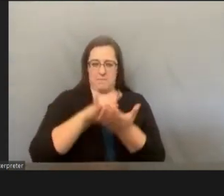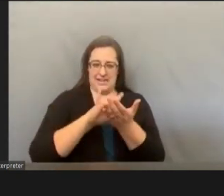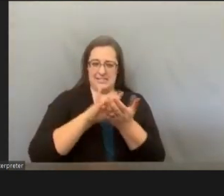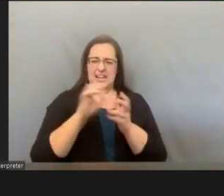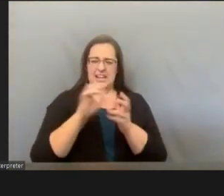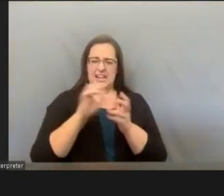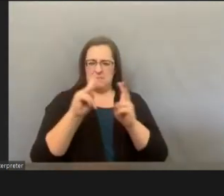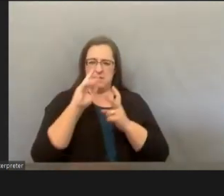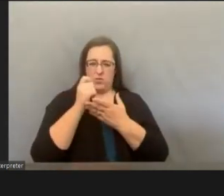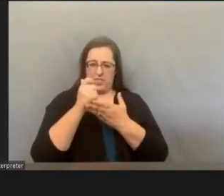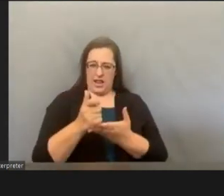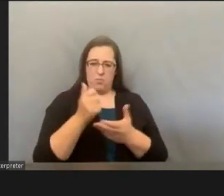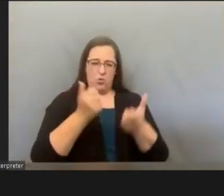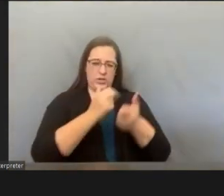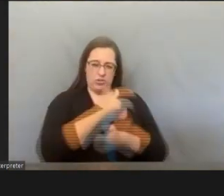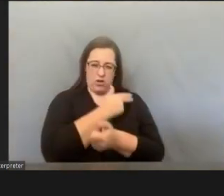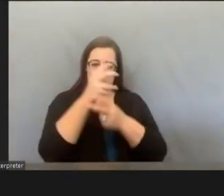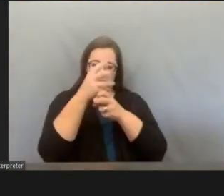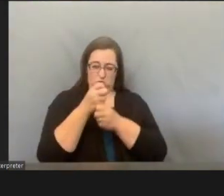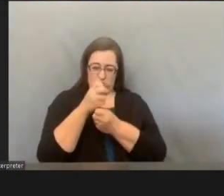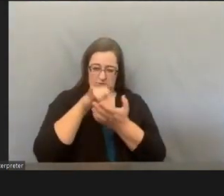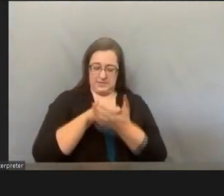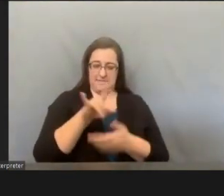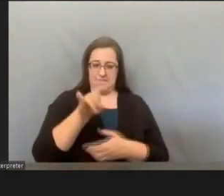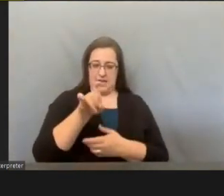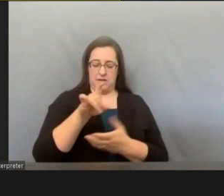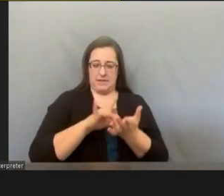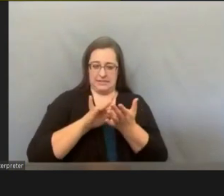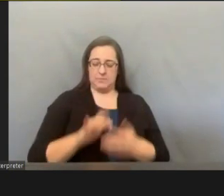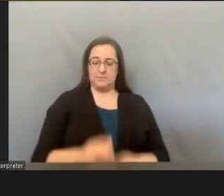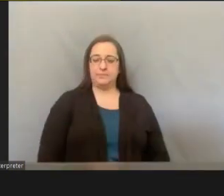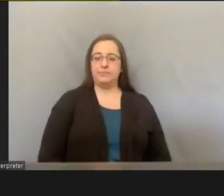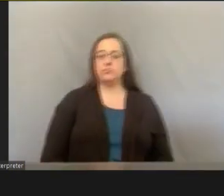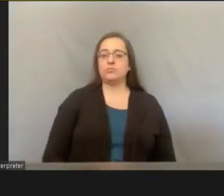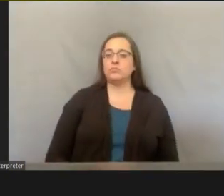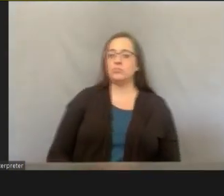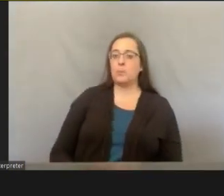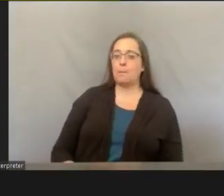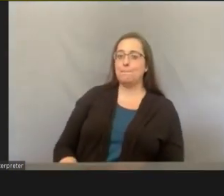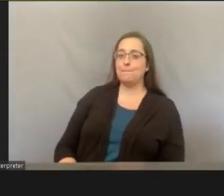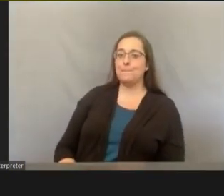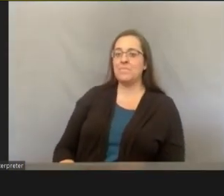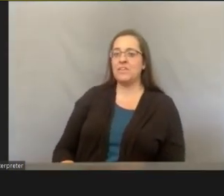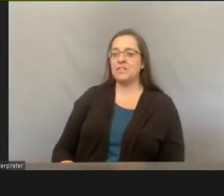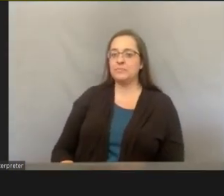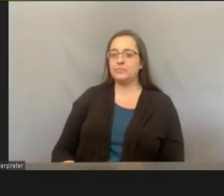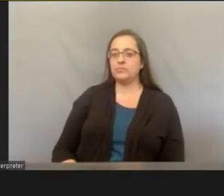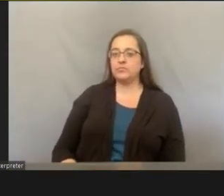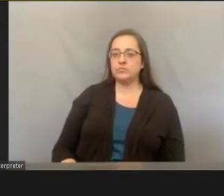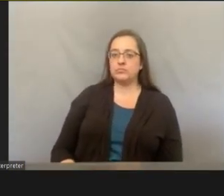GOVERNOR SAID THE COUNTY HOSPITALS HAVE BEEN GIVEN REMDESIVIR HOW MANY PATIENTS